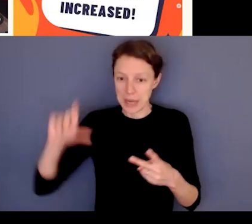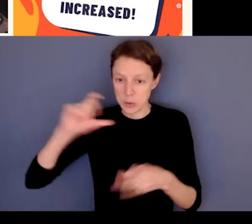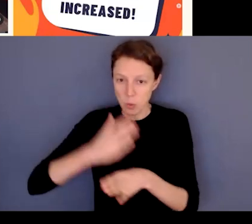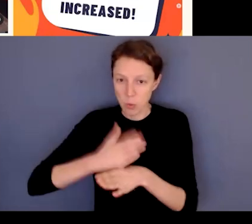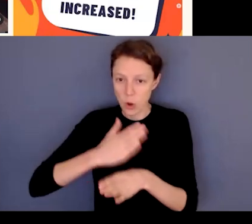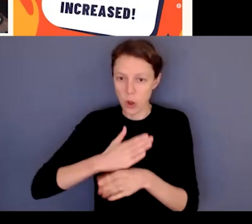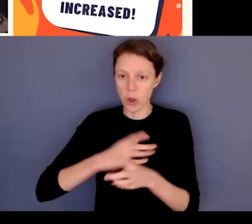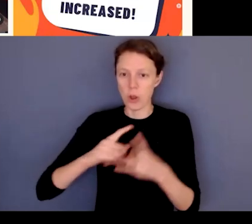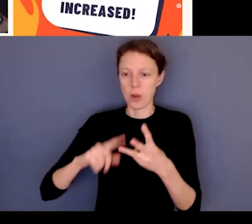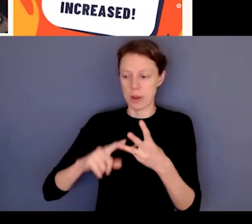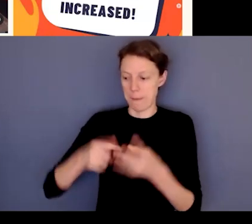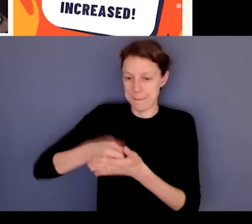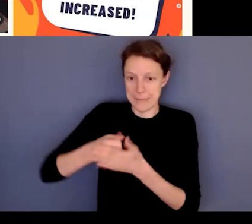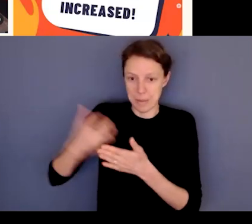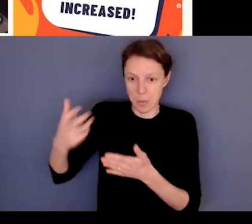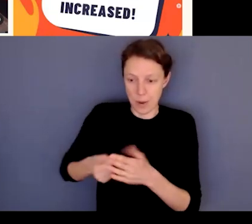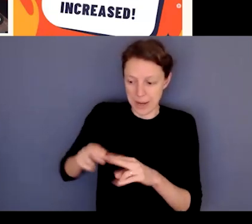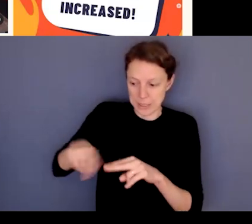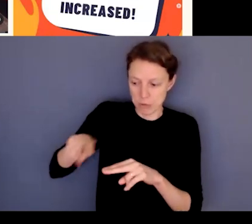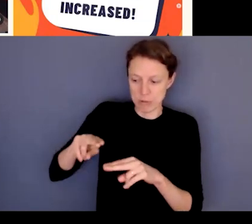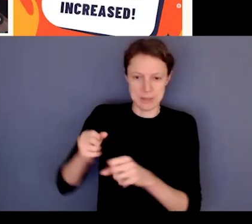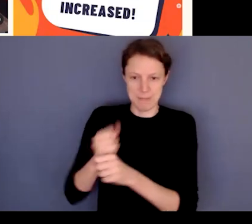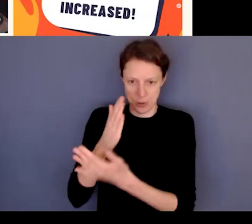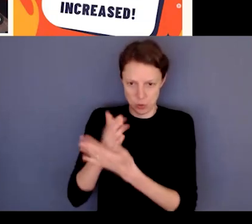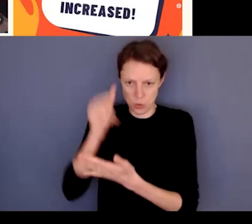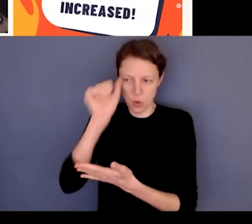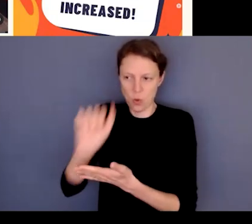wage has increased so that young people can understand their rights as they are kind of changing.